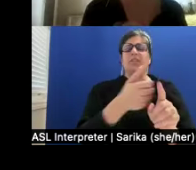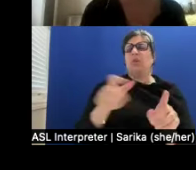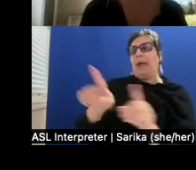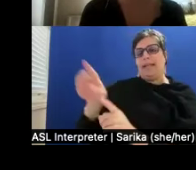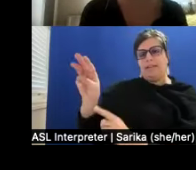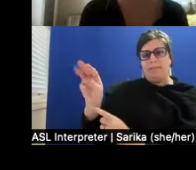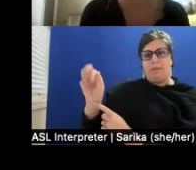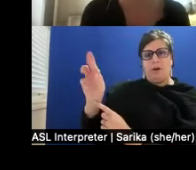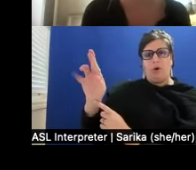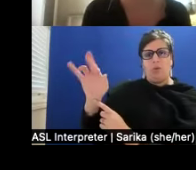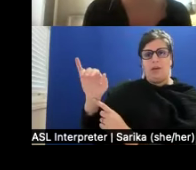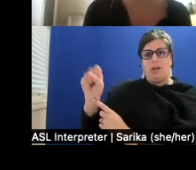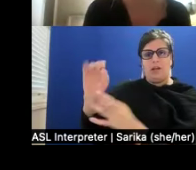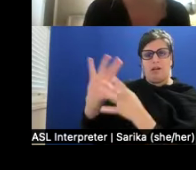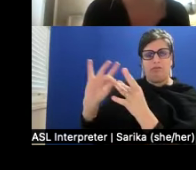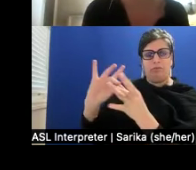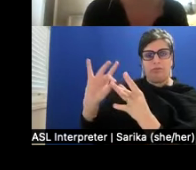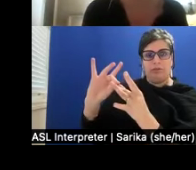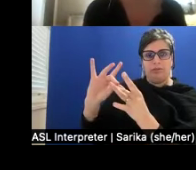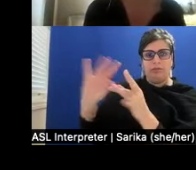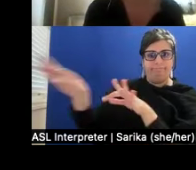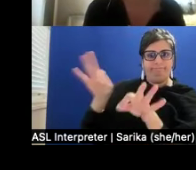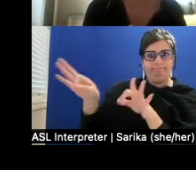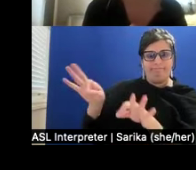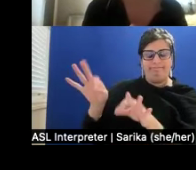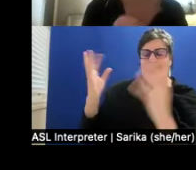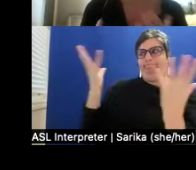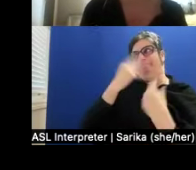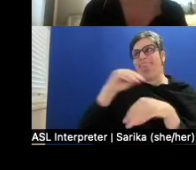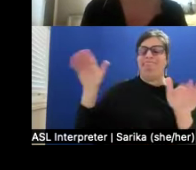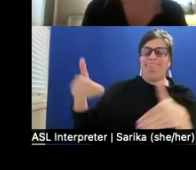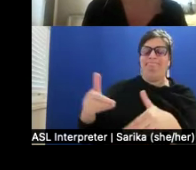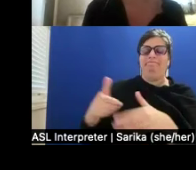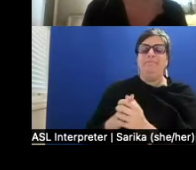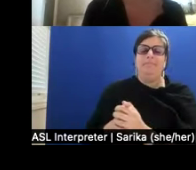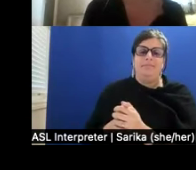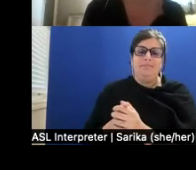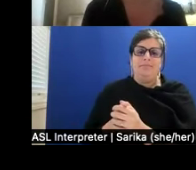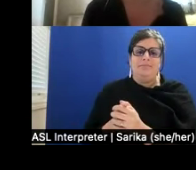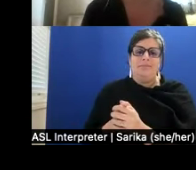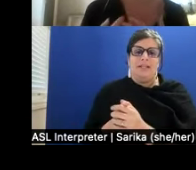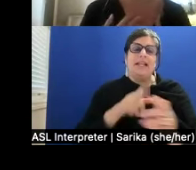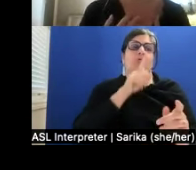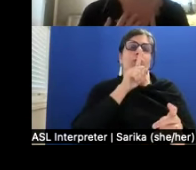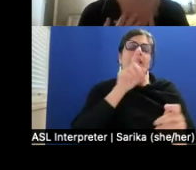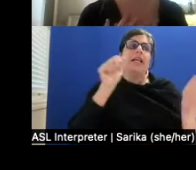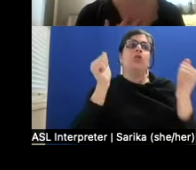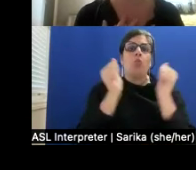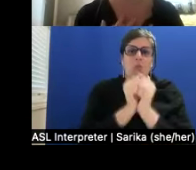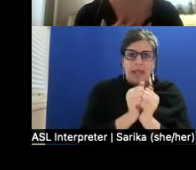described in the lovely introduction, is really what the public and for me, that is very tricky.